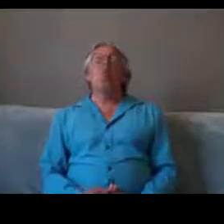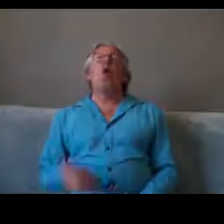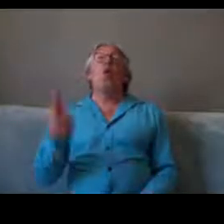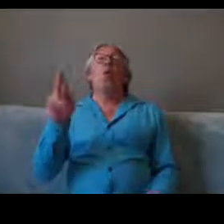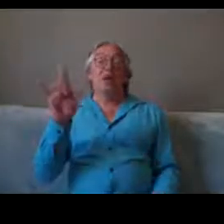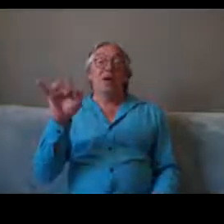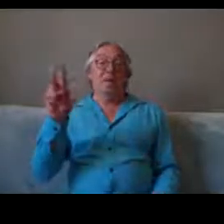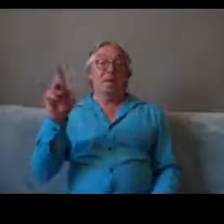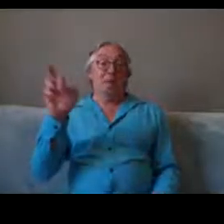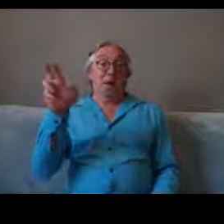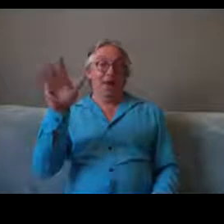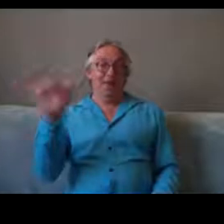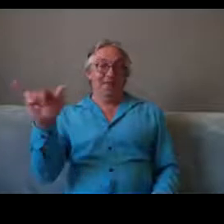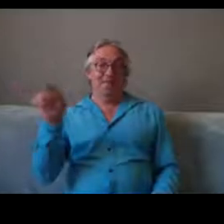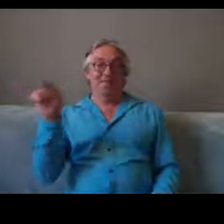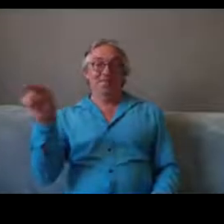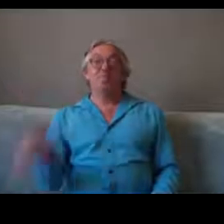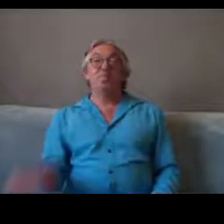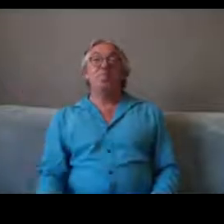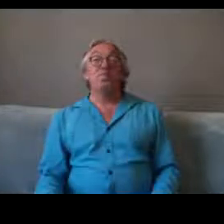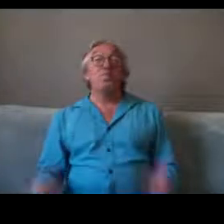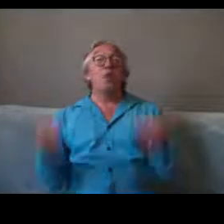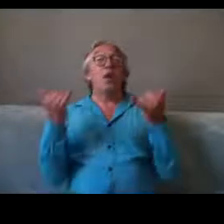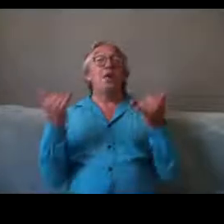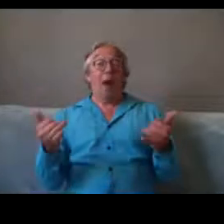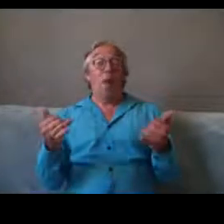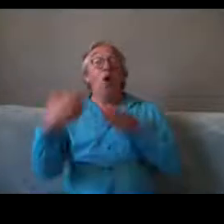then you don't indicate it if it's general.